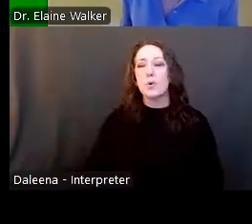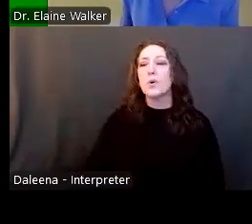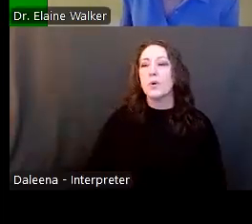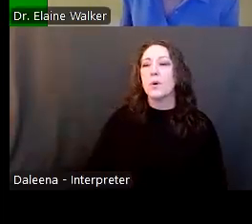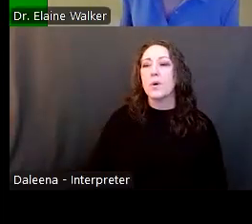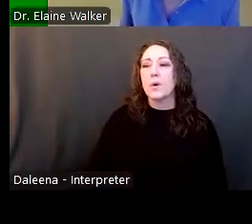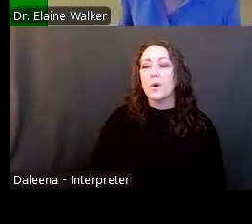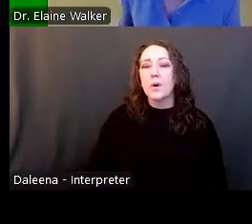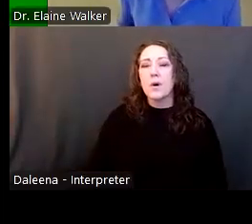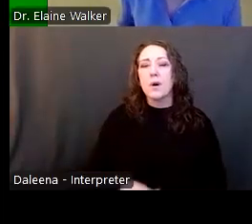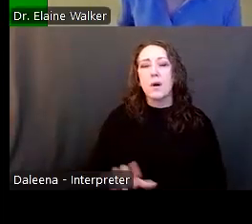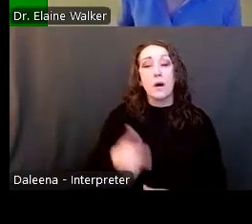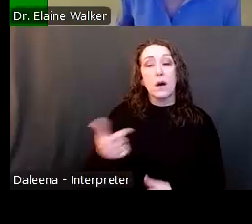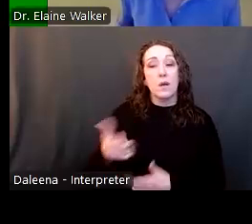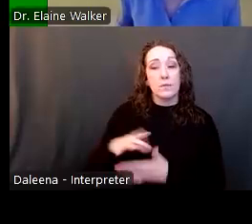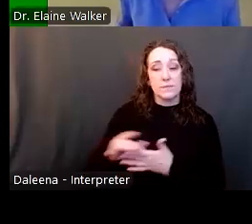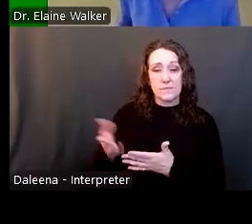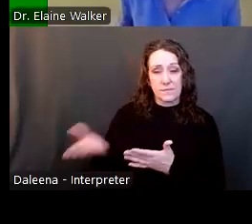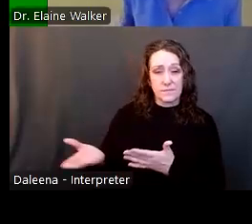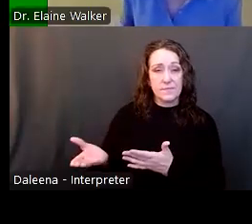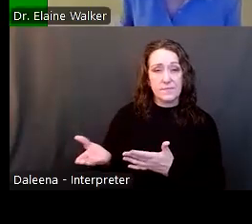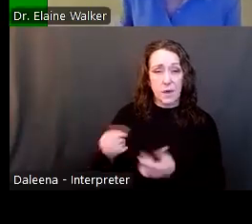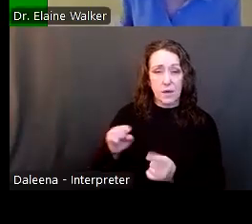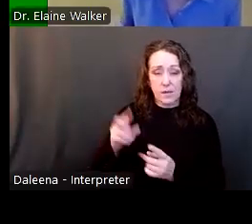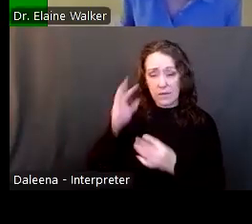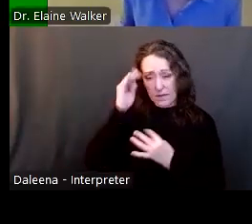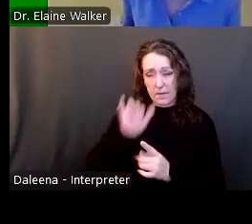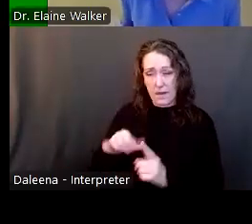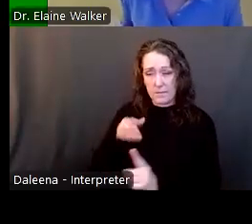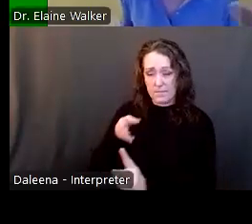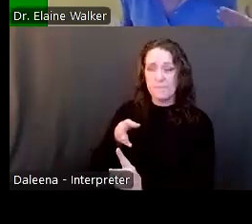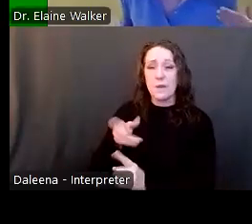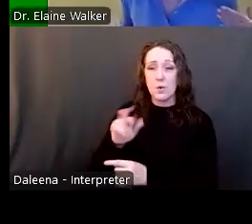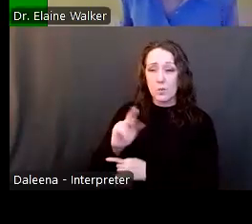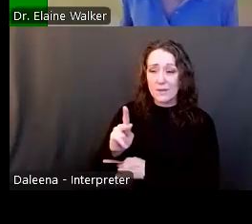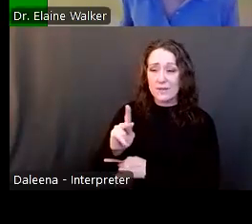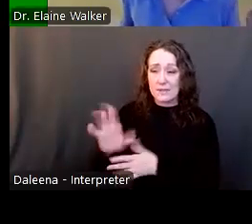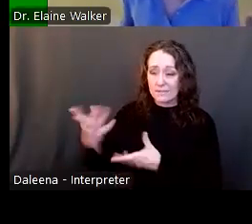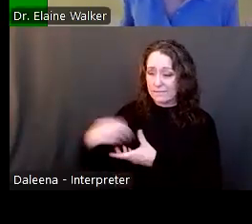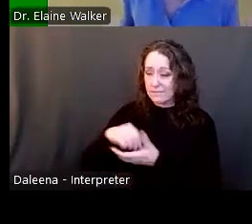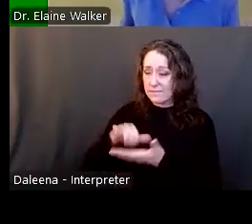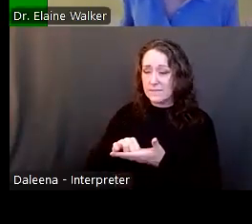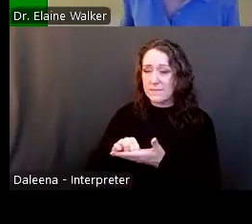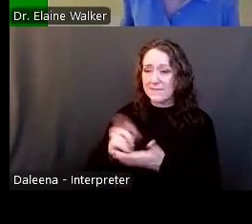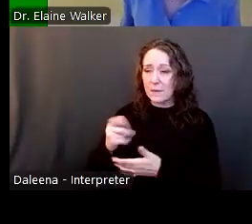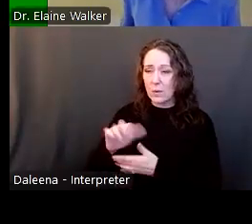alternatively a way of thinking about it is that risk factors or psychosis are nonspecific there